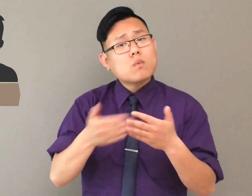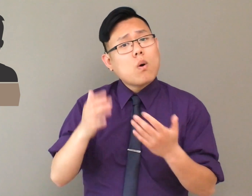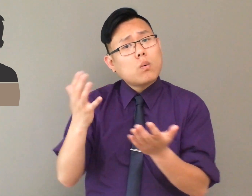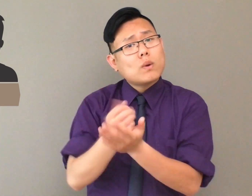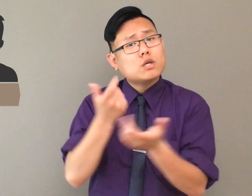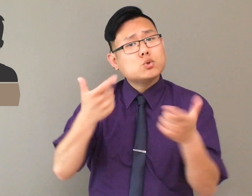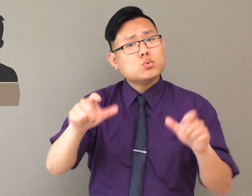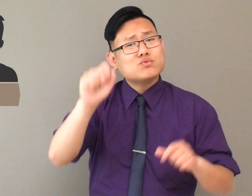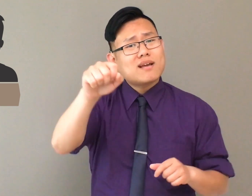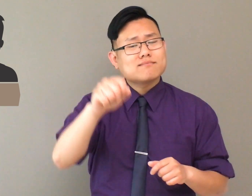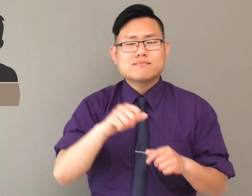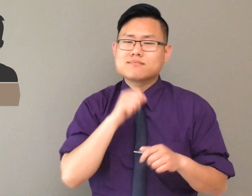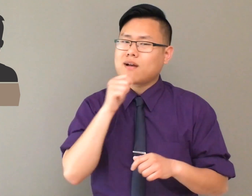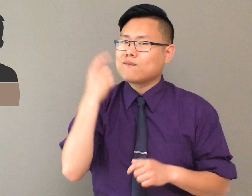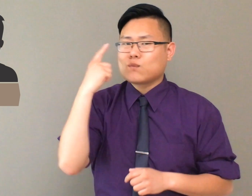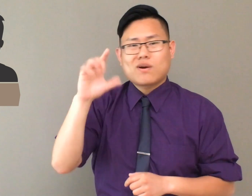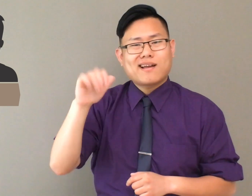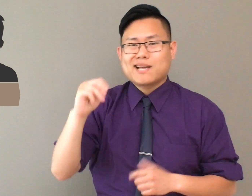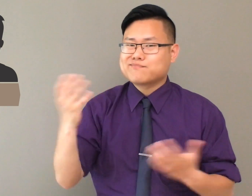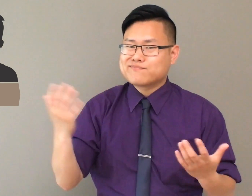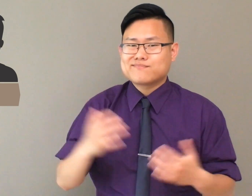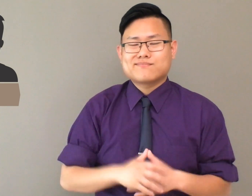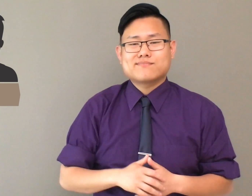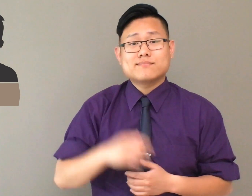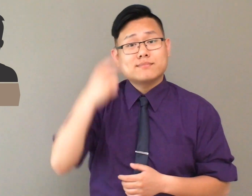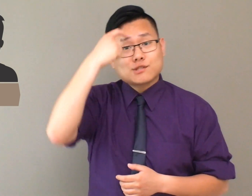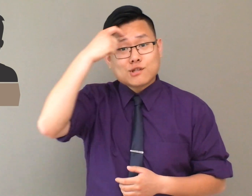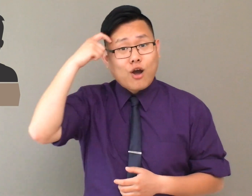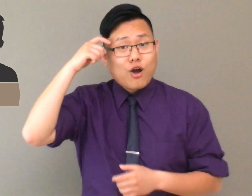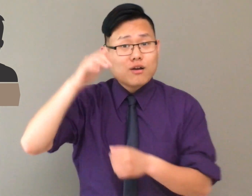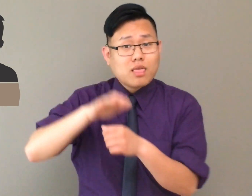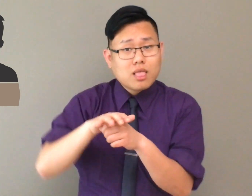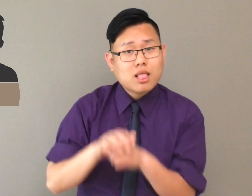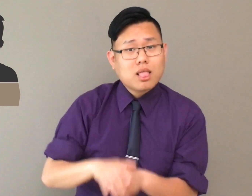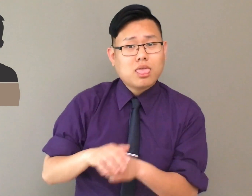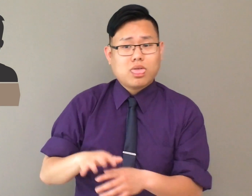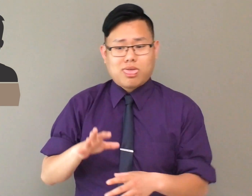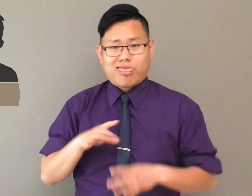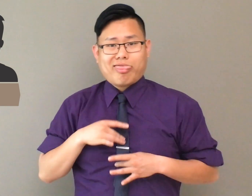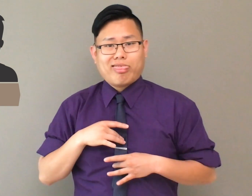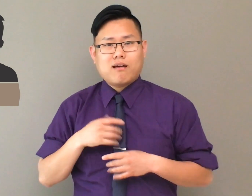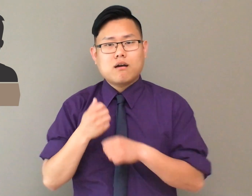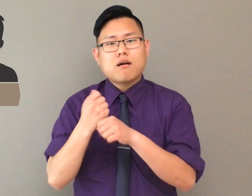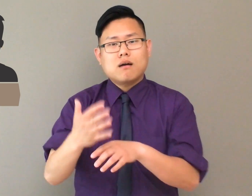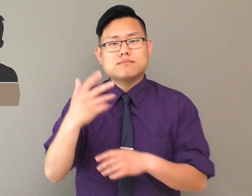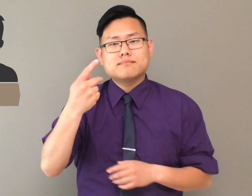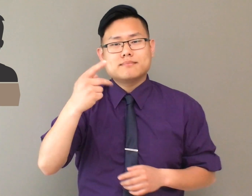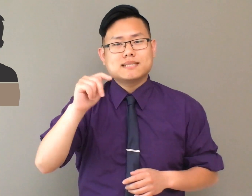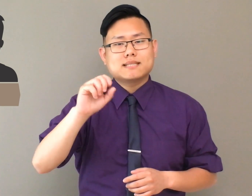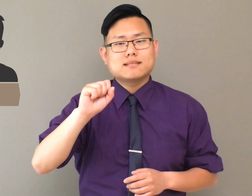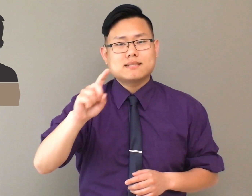like a victory. He was now suffering from anxiety, PTSD and other psychological scars